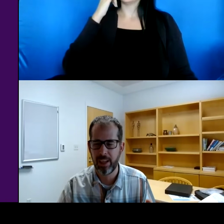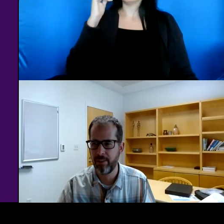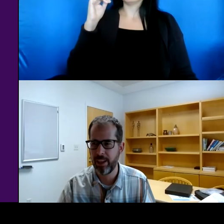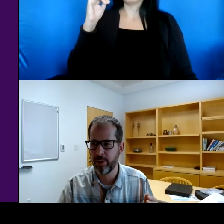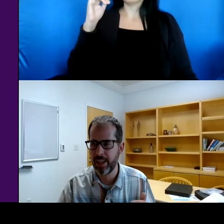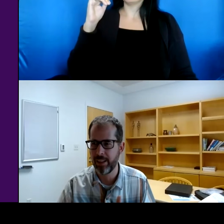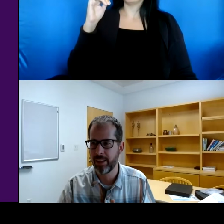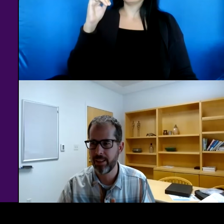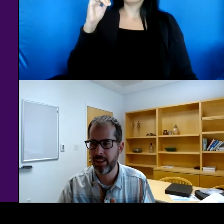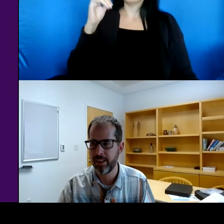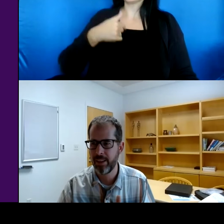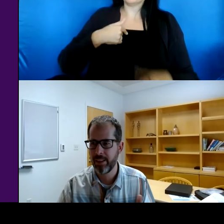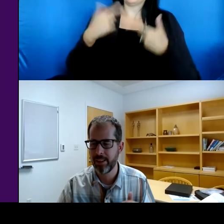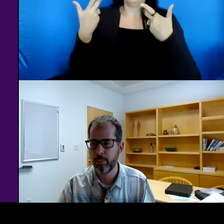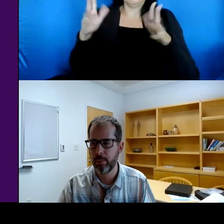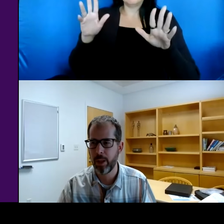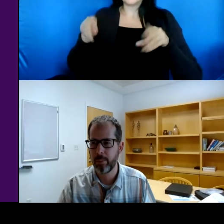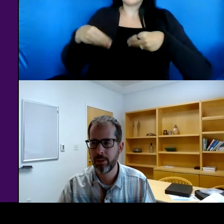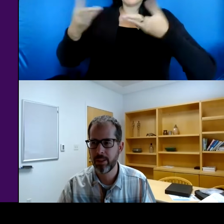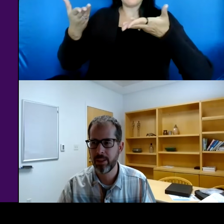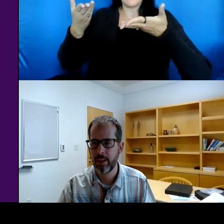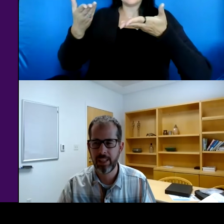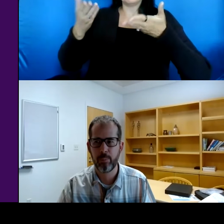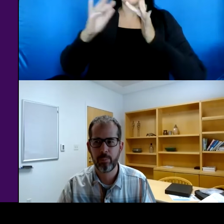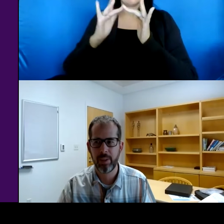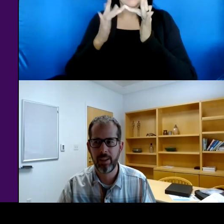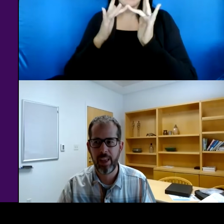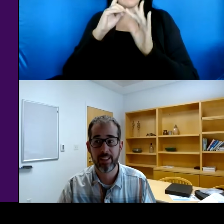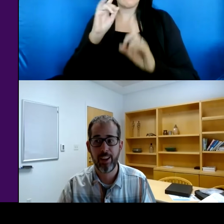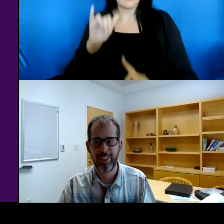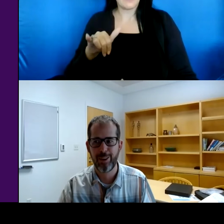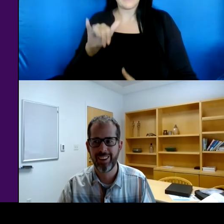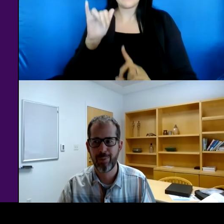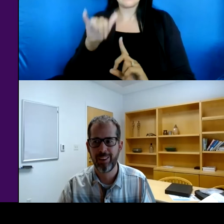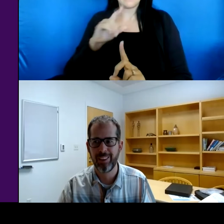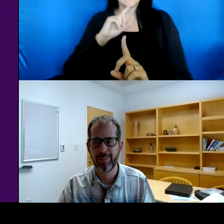post had videos and links to separate blog posts... that's not the right post?